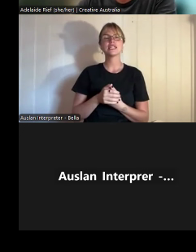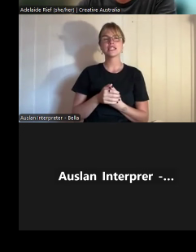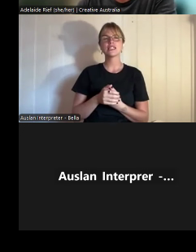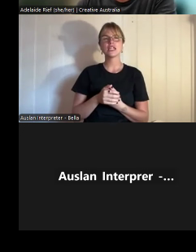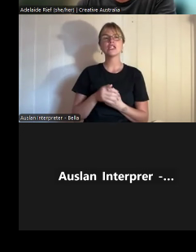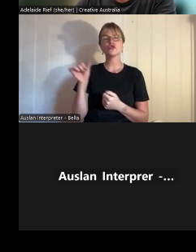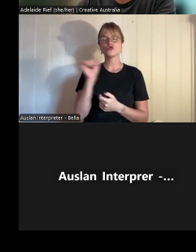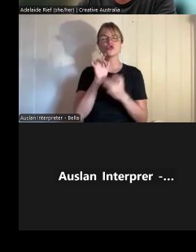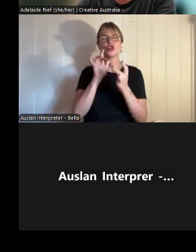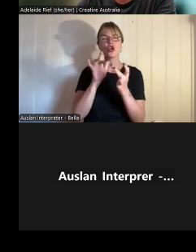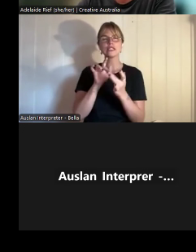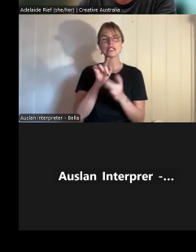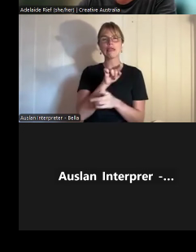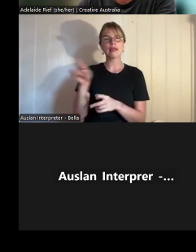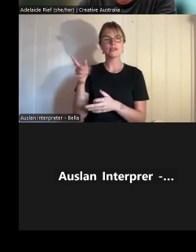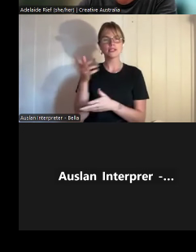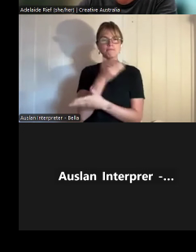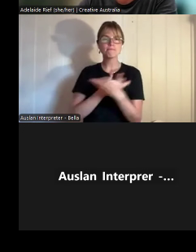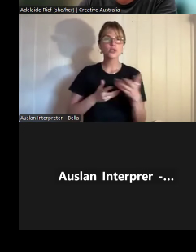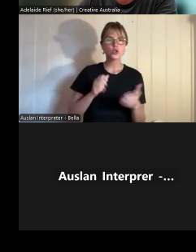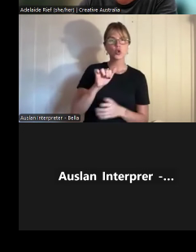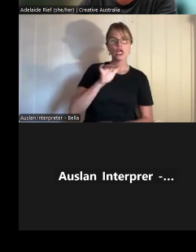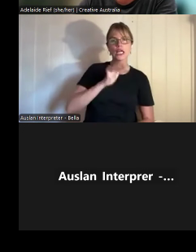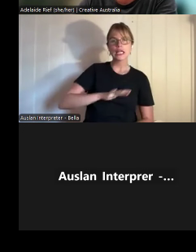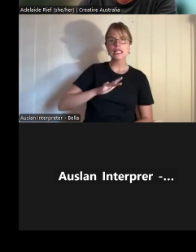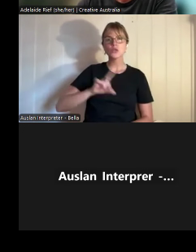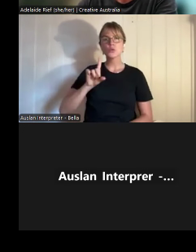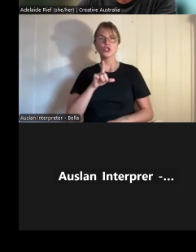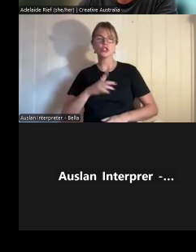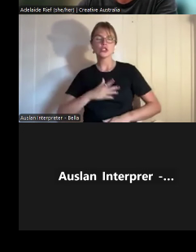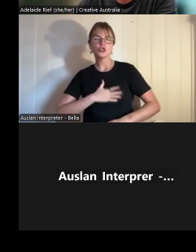to discuss your needs, and the things that you're interested in learning, how you might